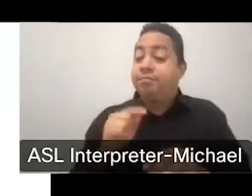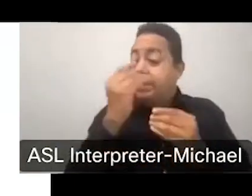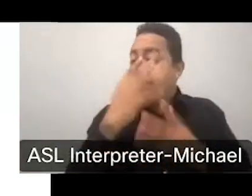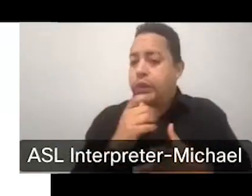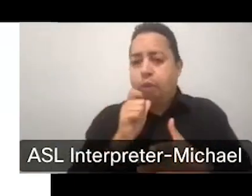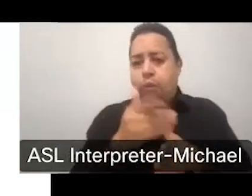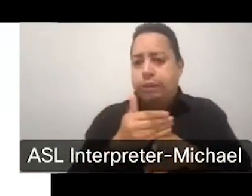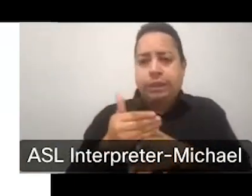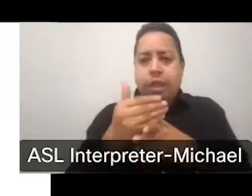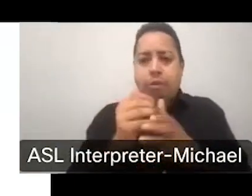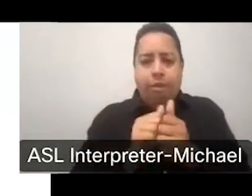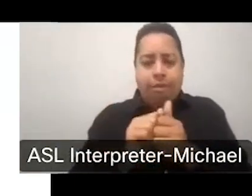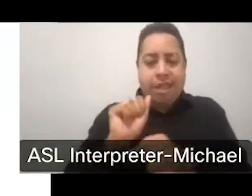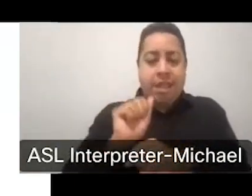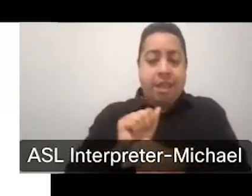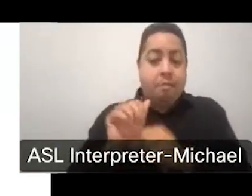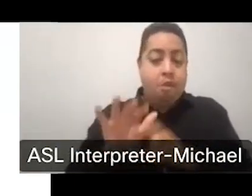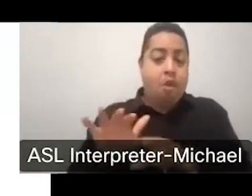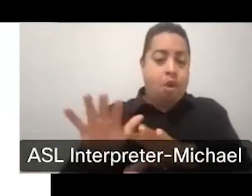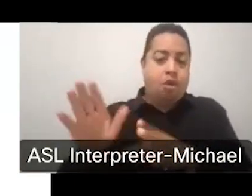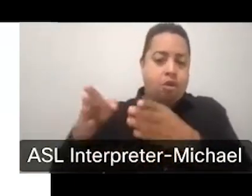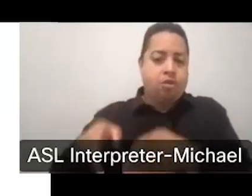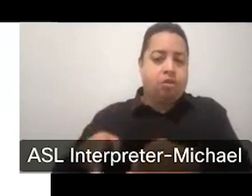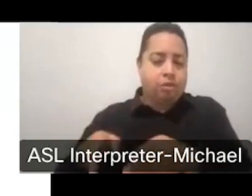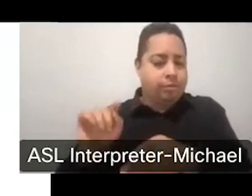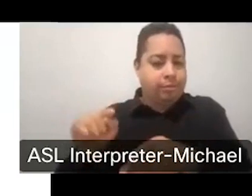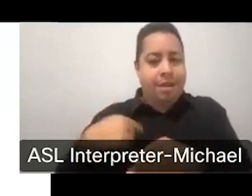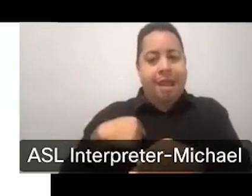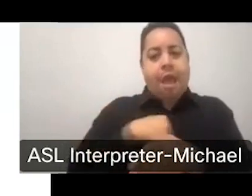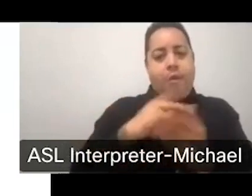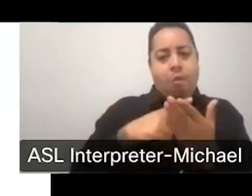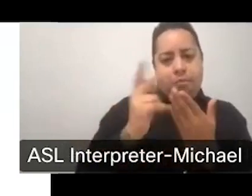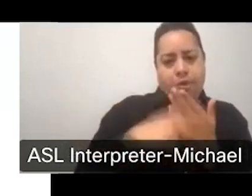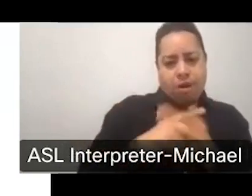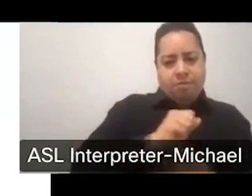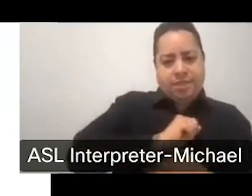Rather, program staff use it internally and as group statistics to better understand the